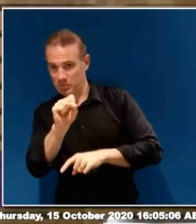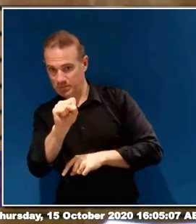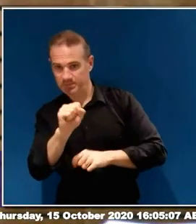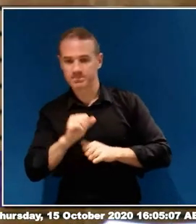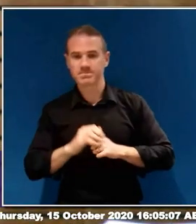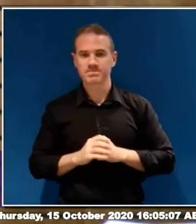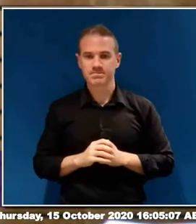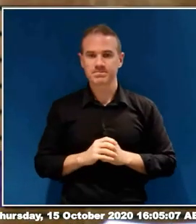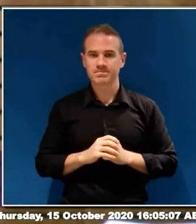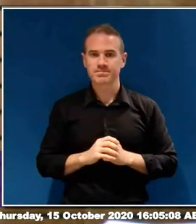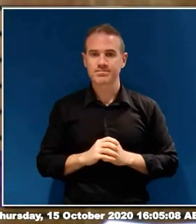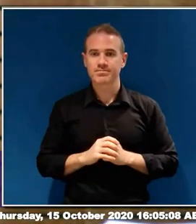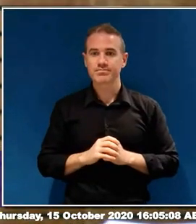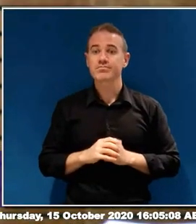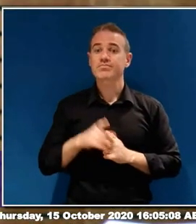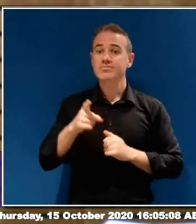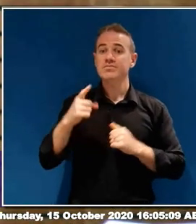question, which I'm now about to do.